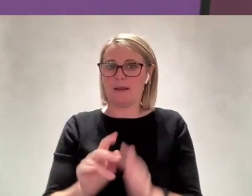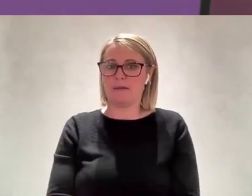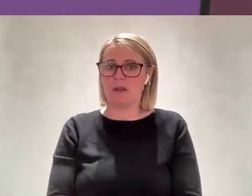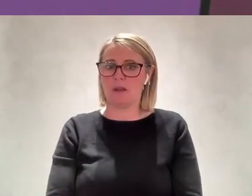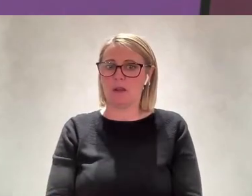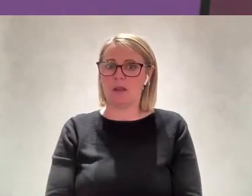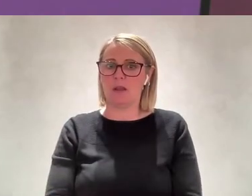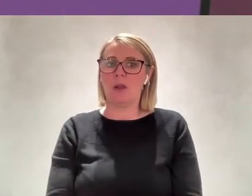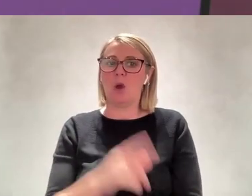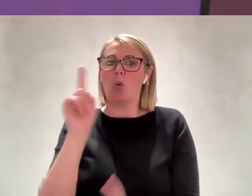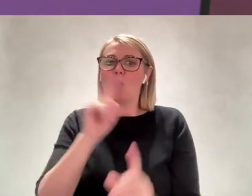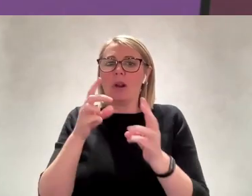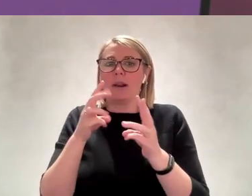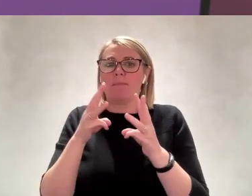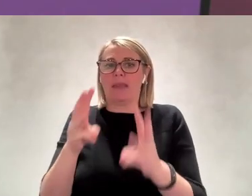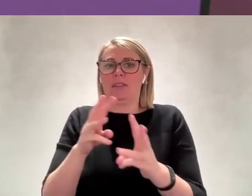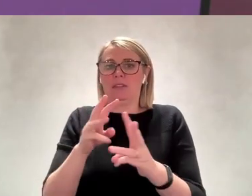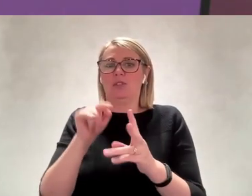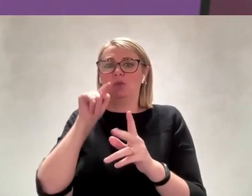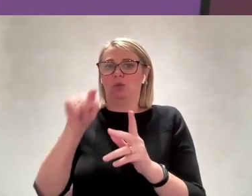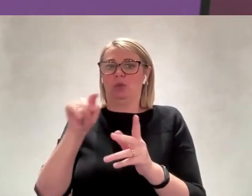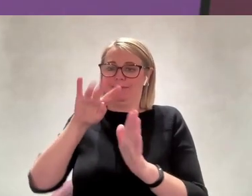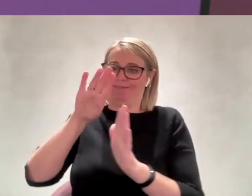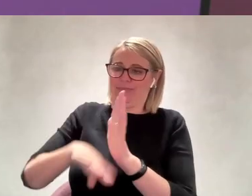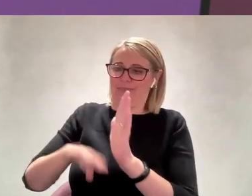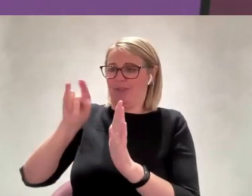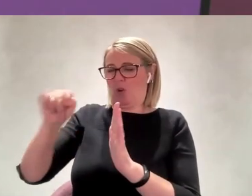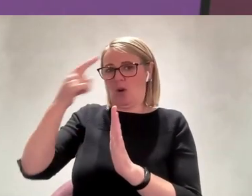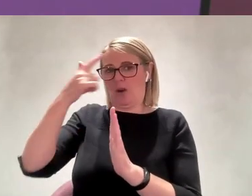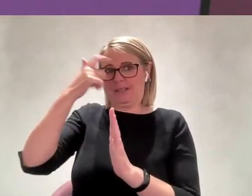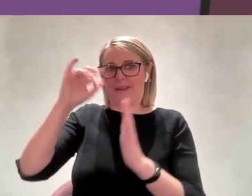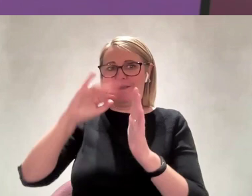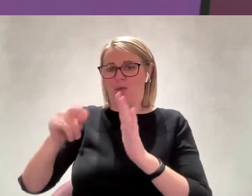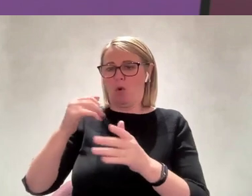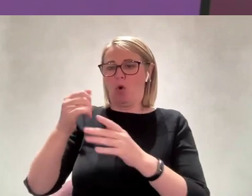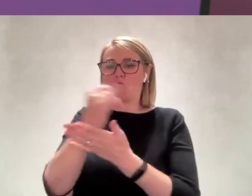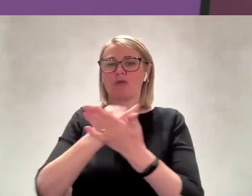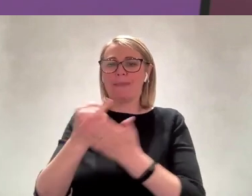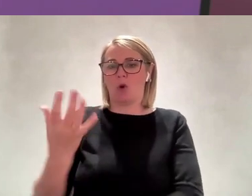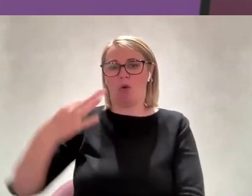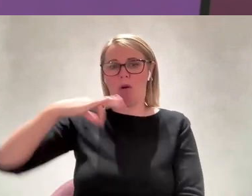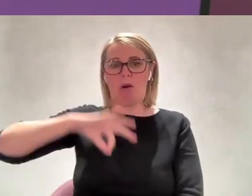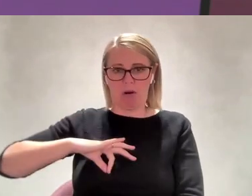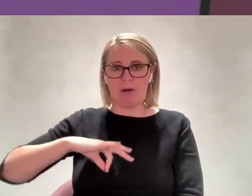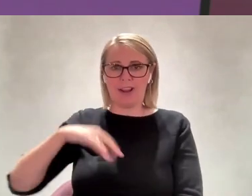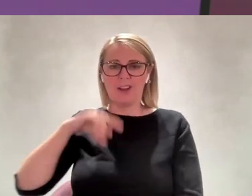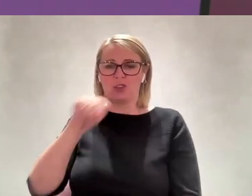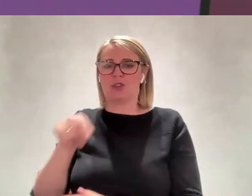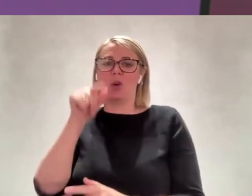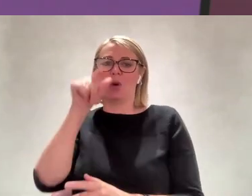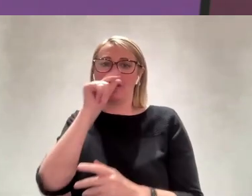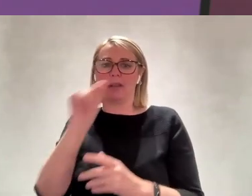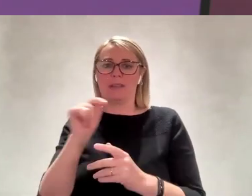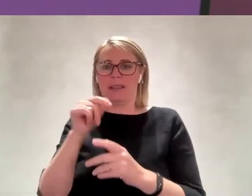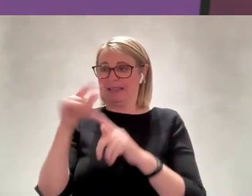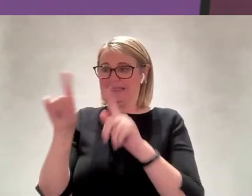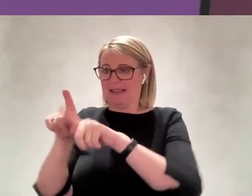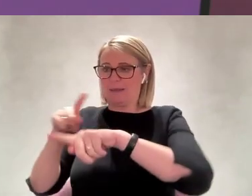What are methods to deter the use of AI for criminal gain while continuing to encourage its use for productivity gains?